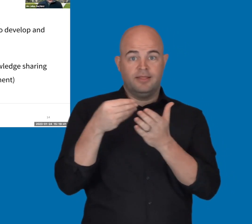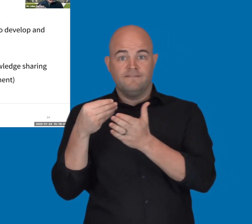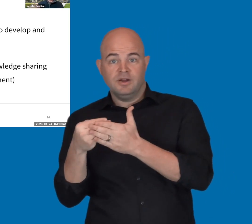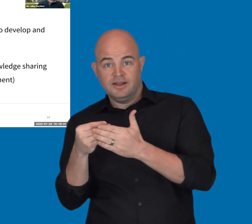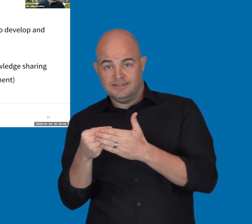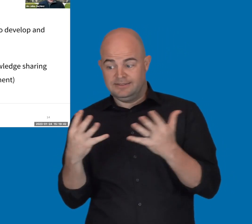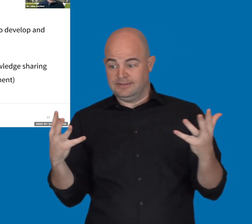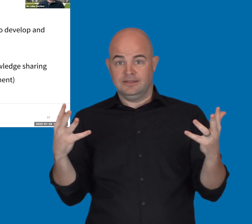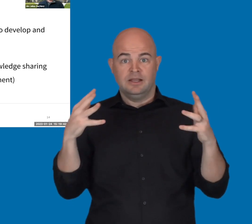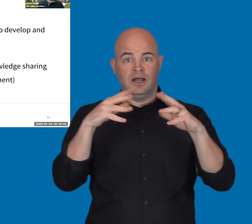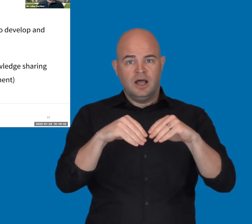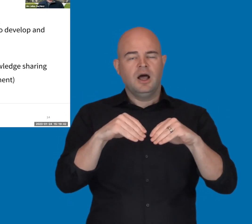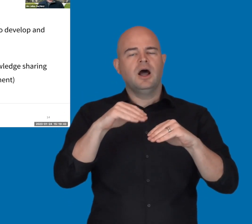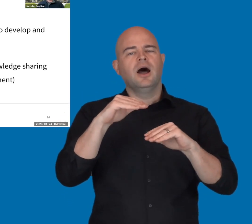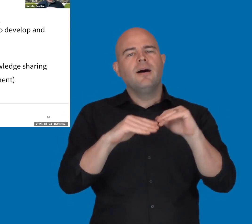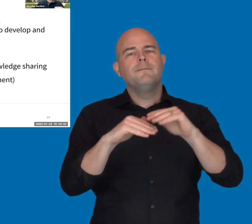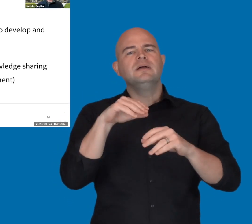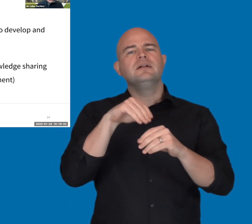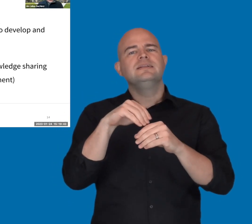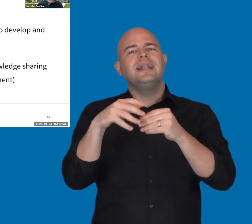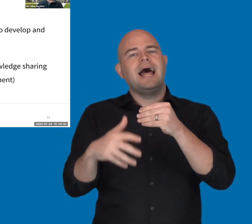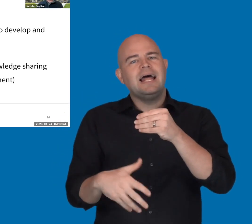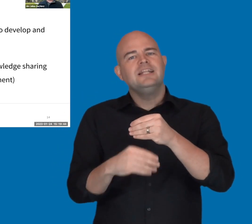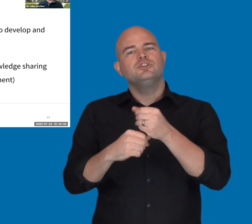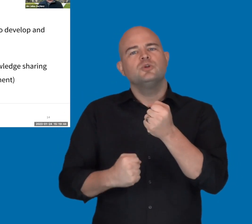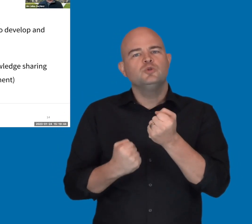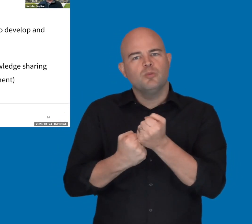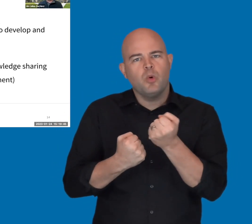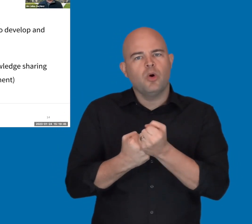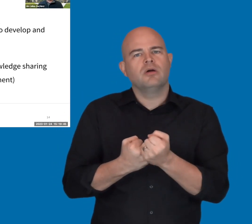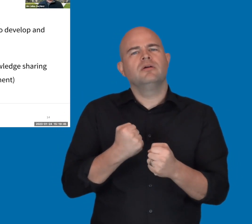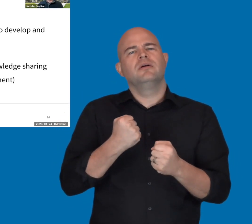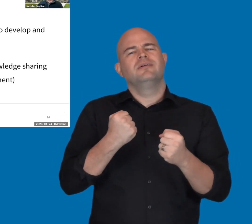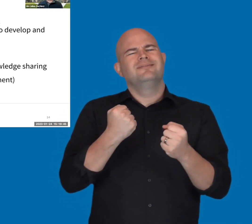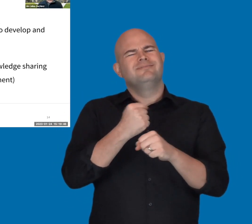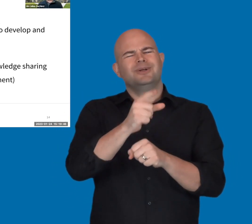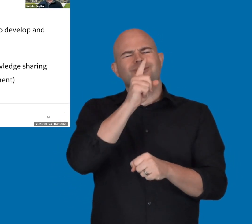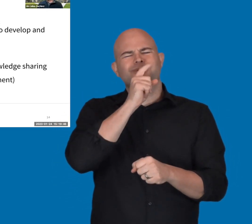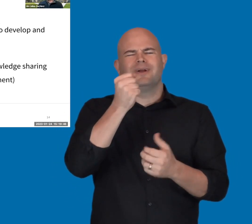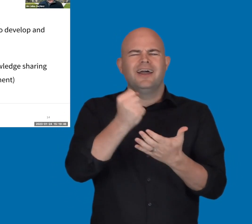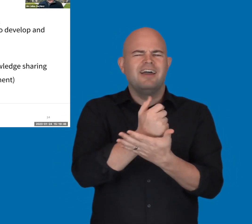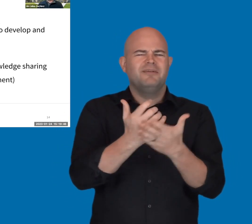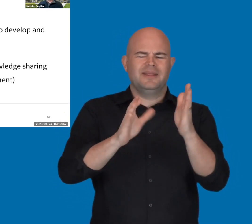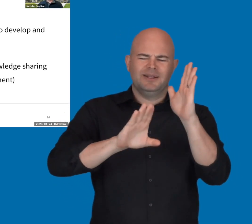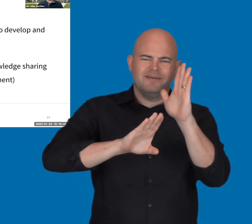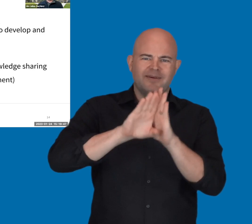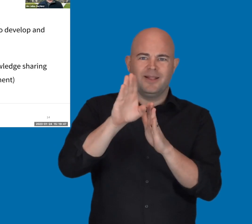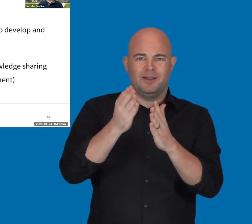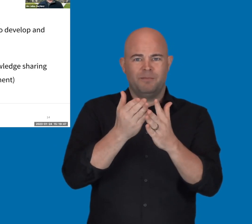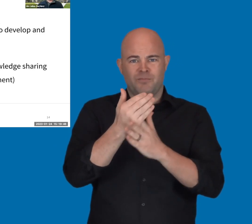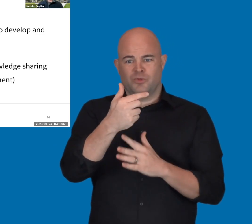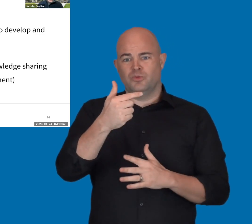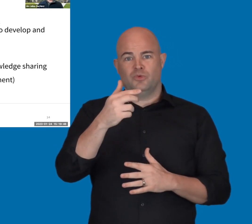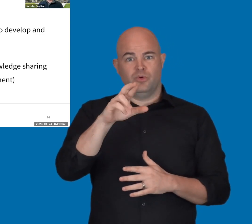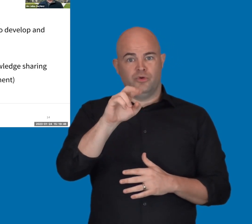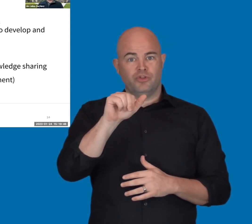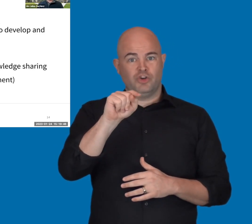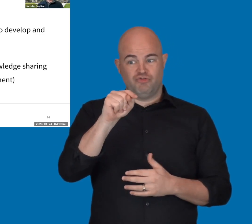about you know that's been a little bit delays, or maybe a lot delayed, but we're hoping that once those grants -- grant funds are released,